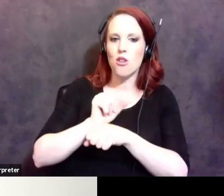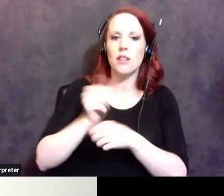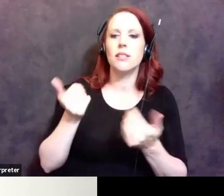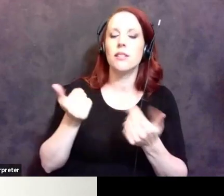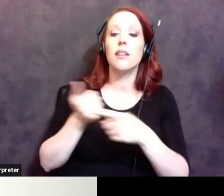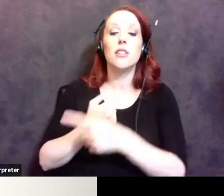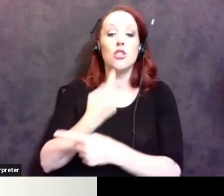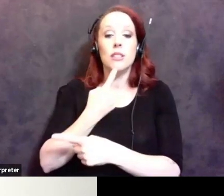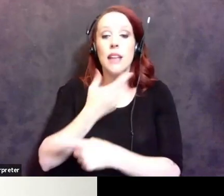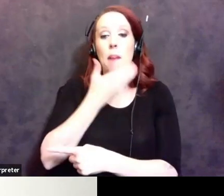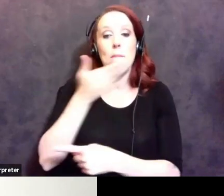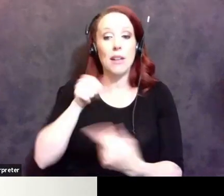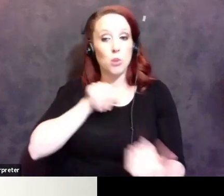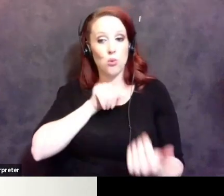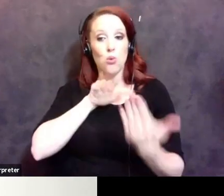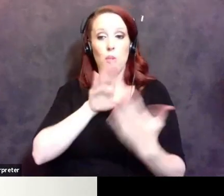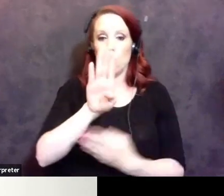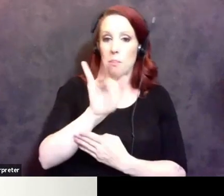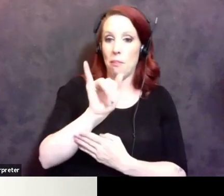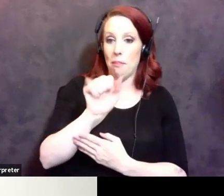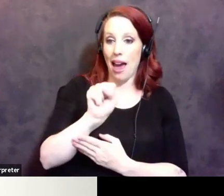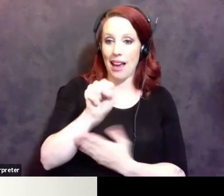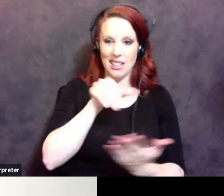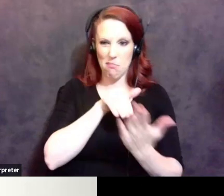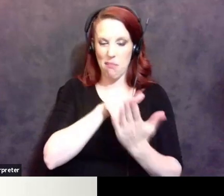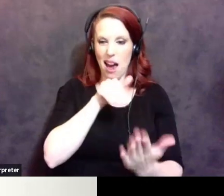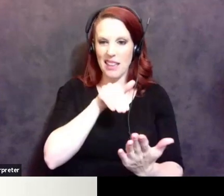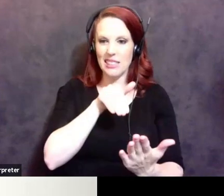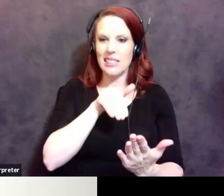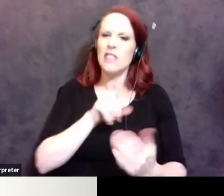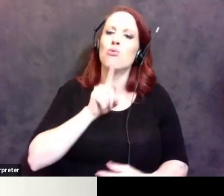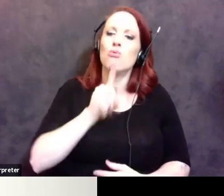real life continuous experiences with people who challenge your stereotypes. What that